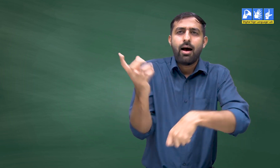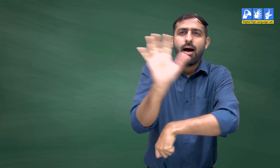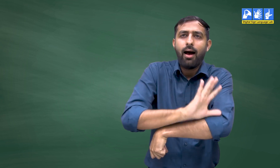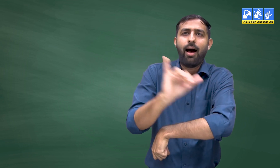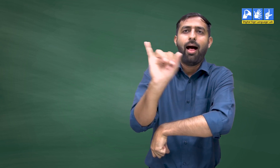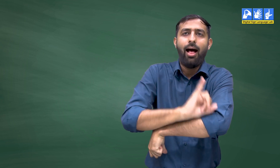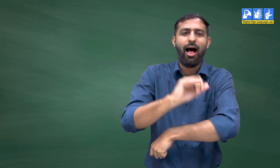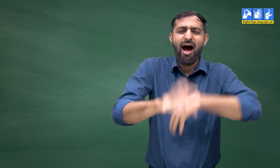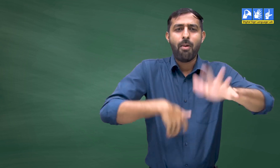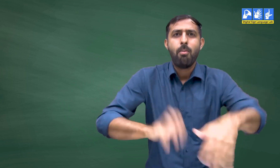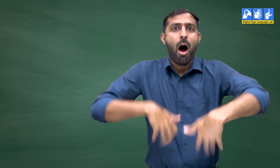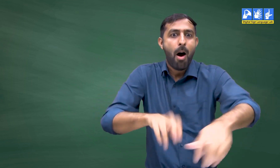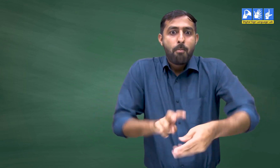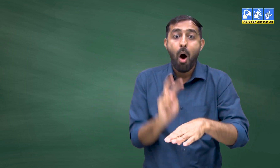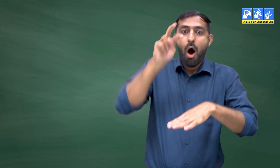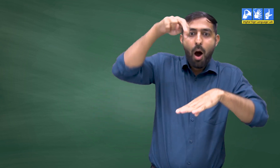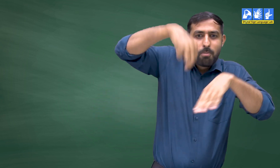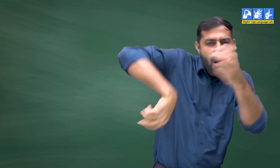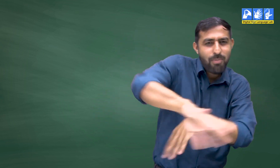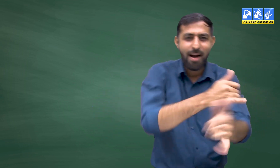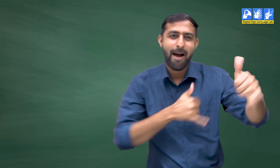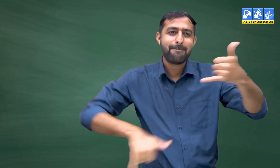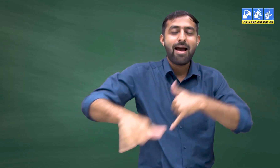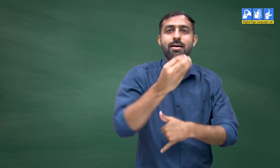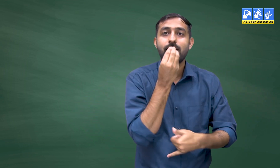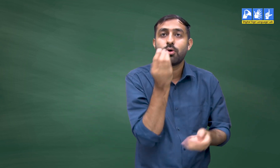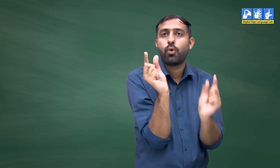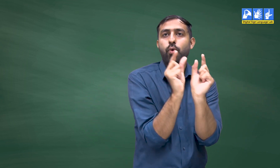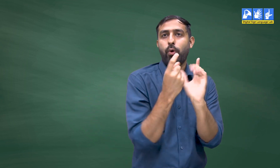Tricki too began moving. He started playing, jumping, running.